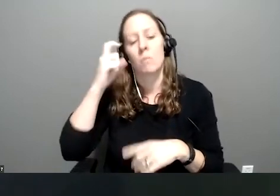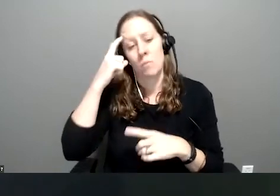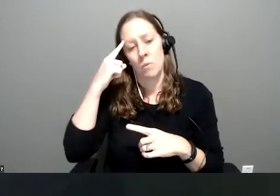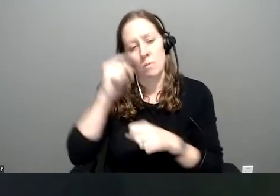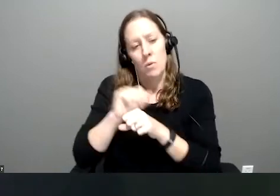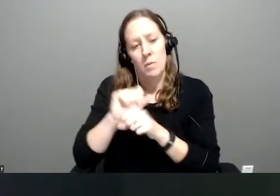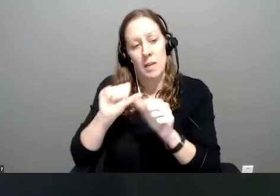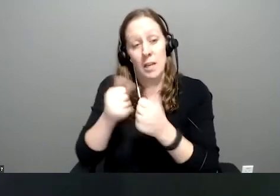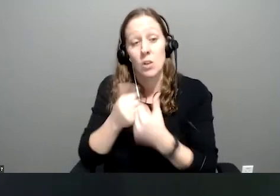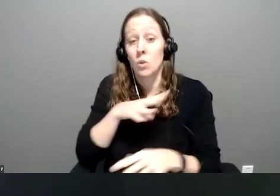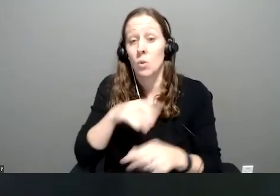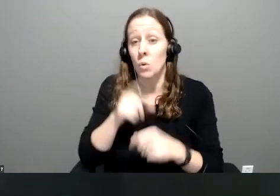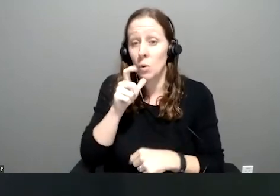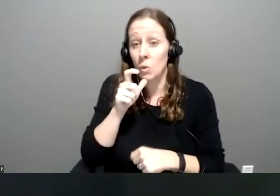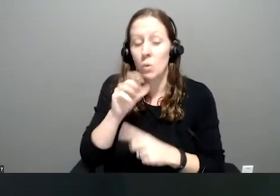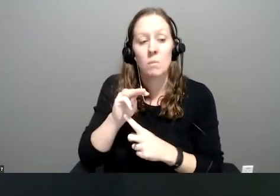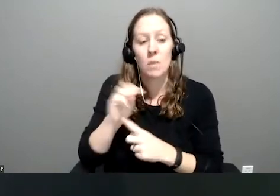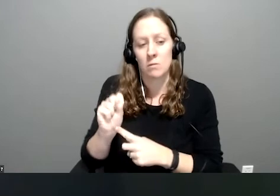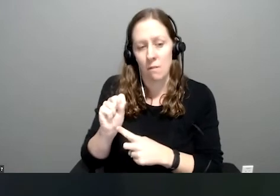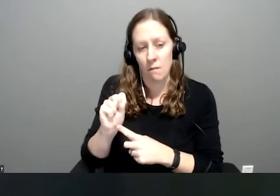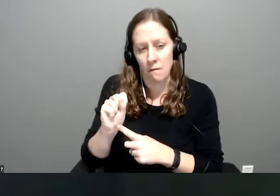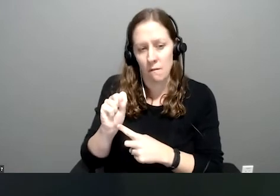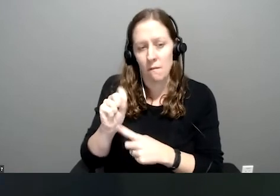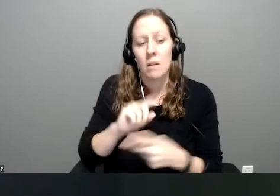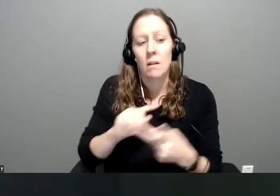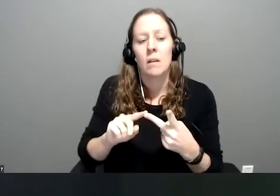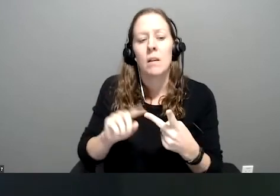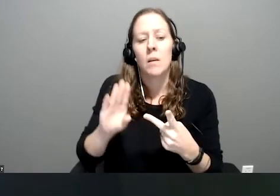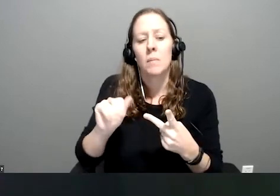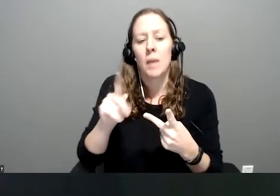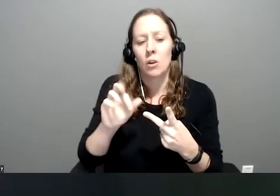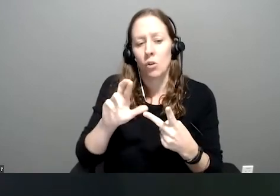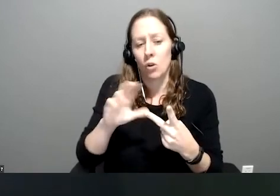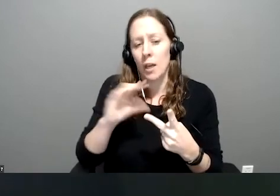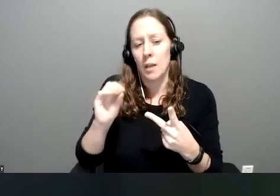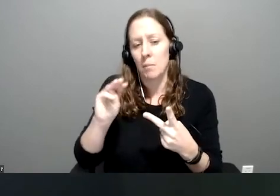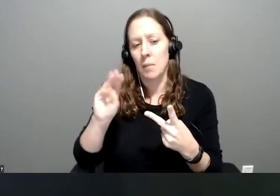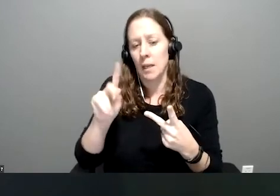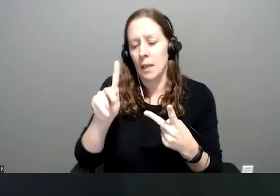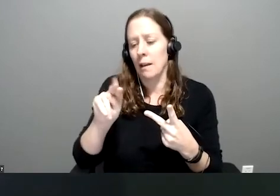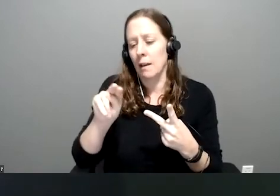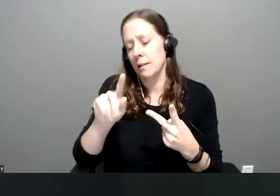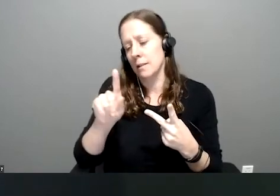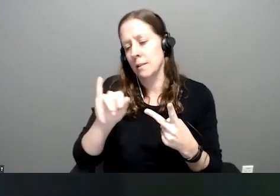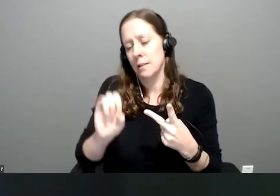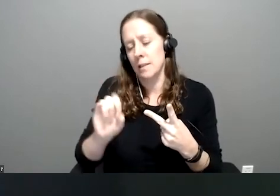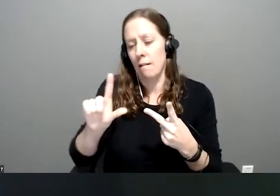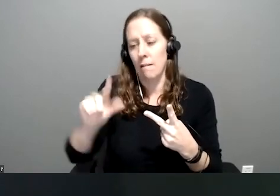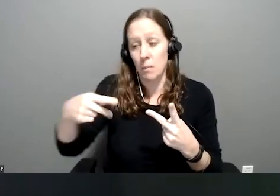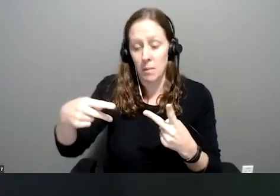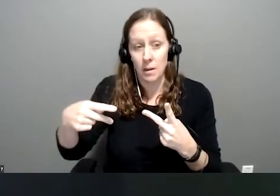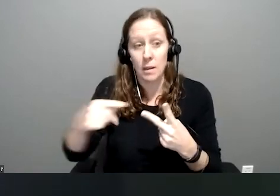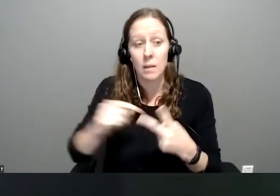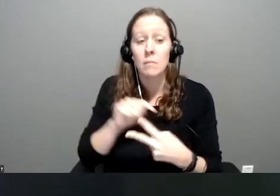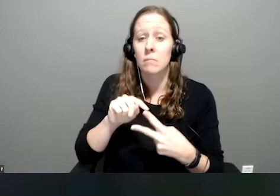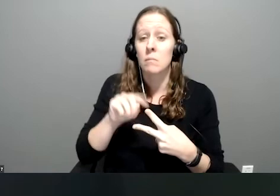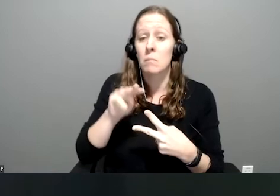include Microsoft Corporation and Baker & McKenzie LLP. Even though Microsoft is a diverse employer,